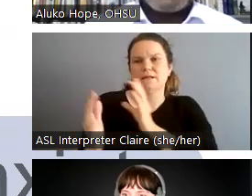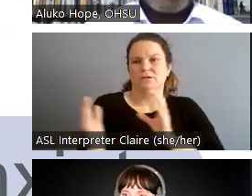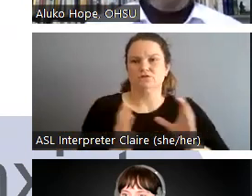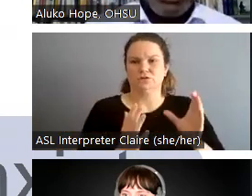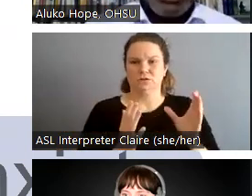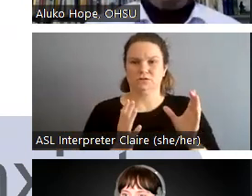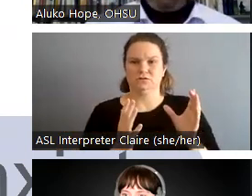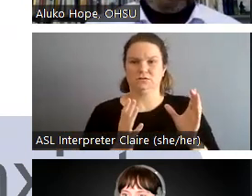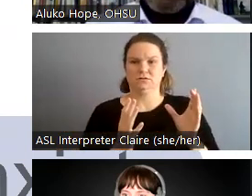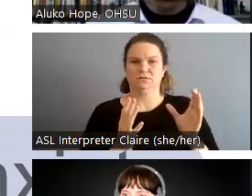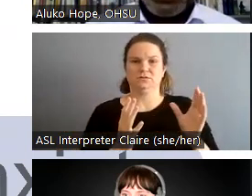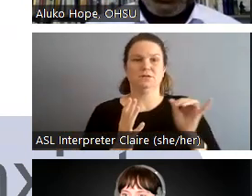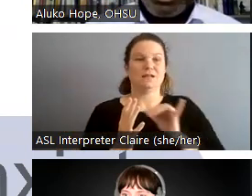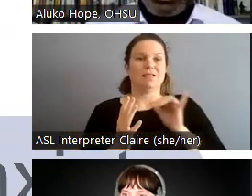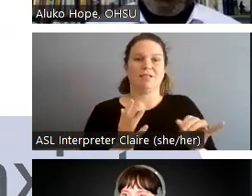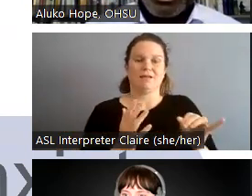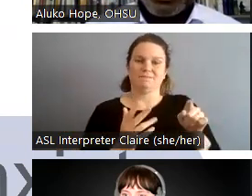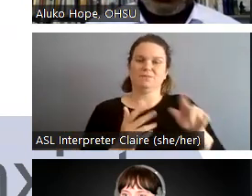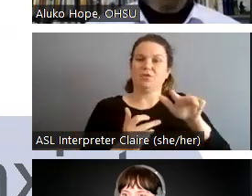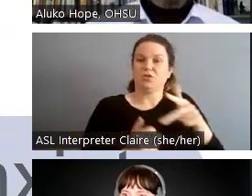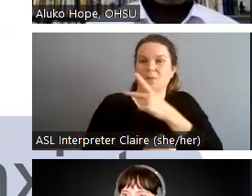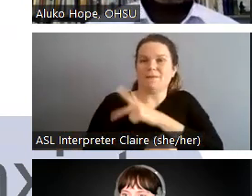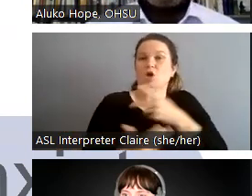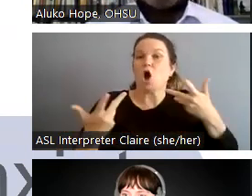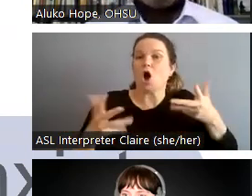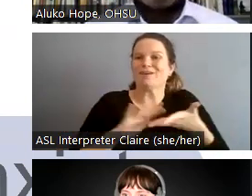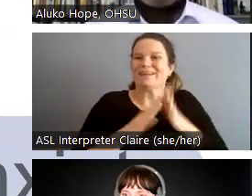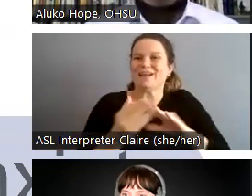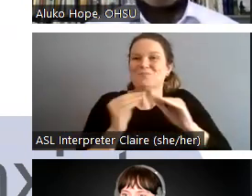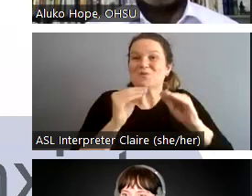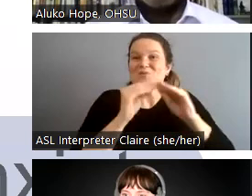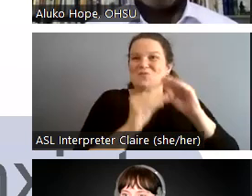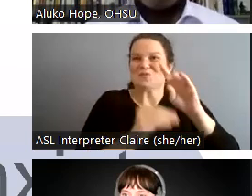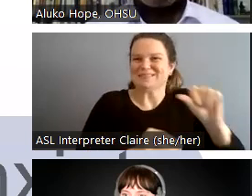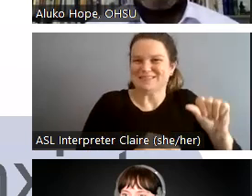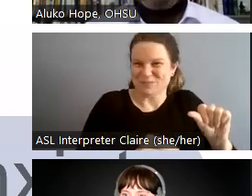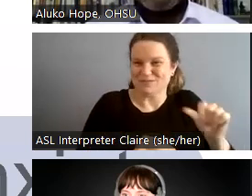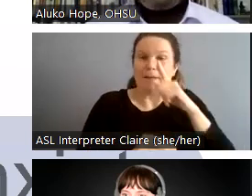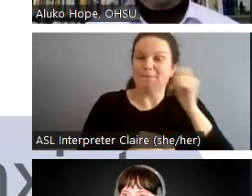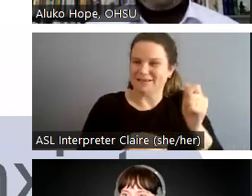disabled as a result of the fatiguing cycle of the illness. And so I think part of the question is, when we don't have